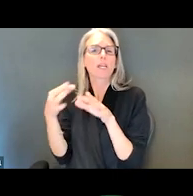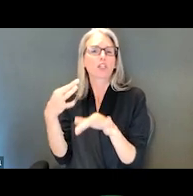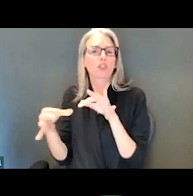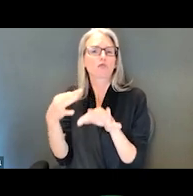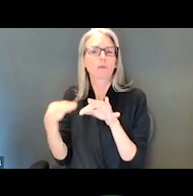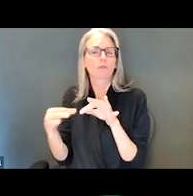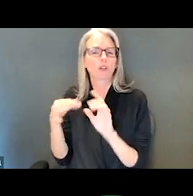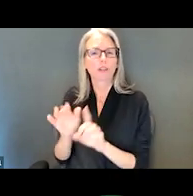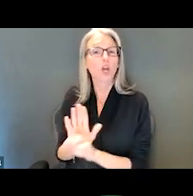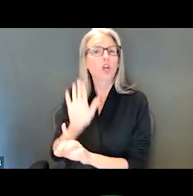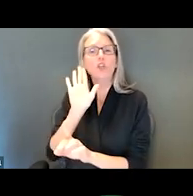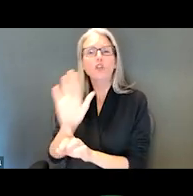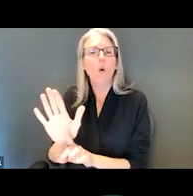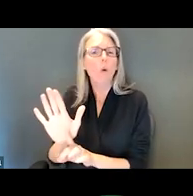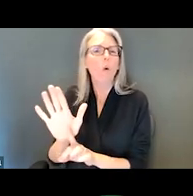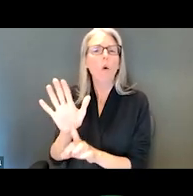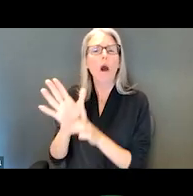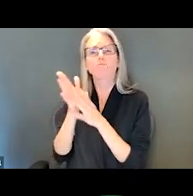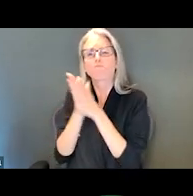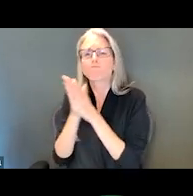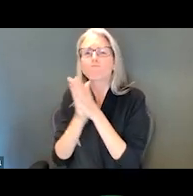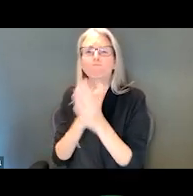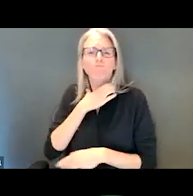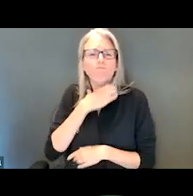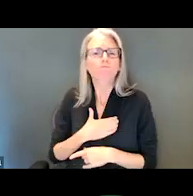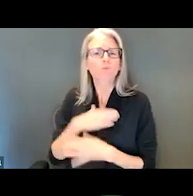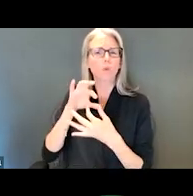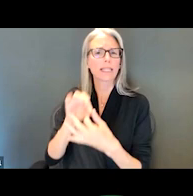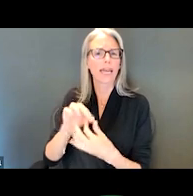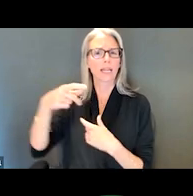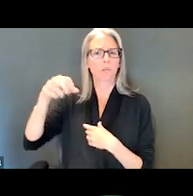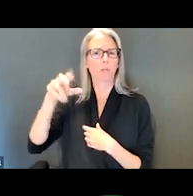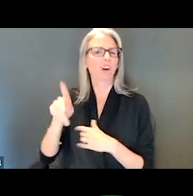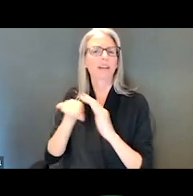with similar interests or involved in similar things can can find you and connect with you.